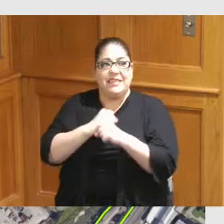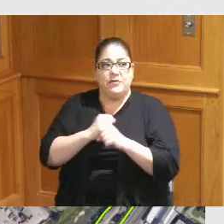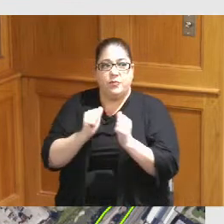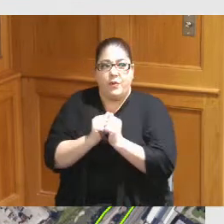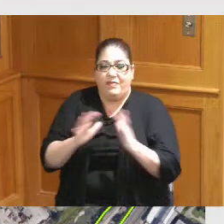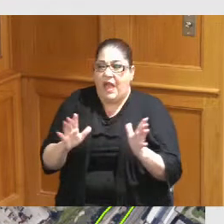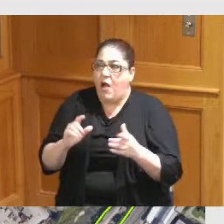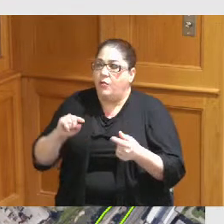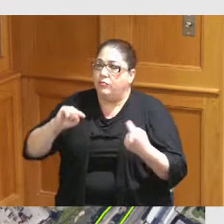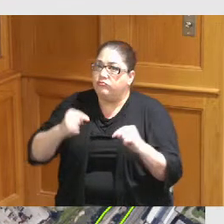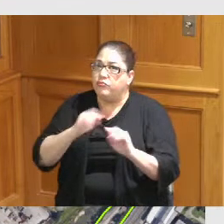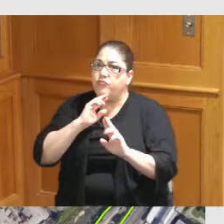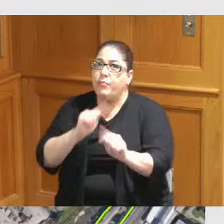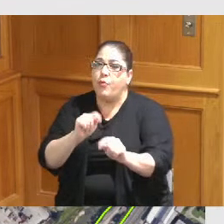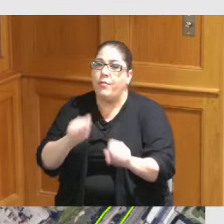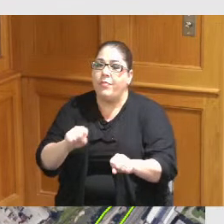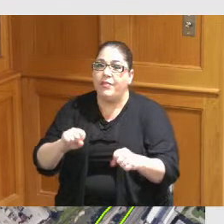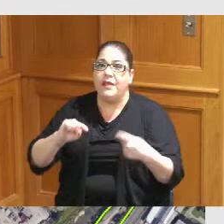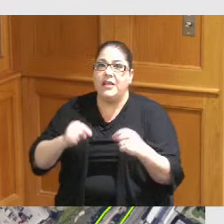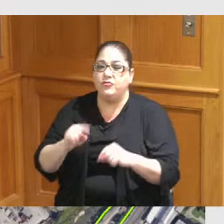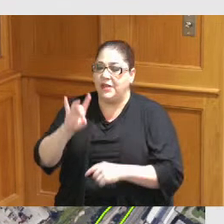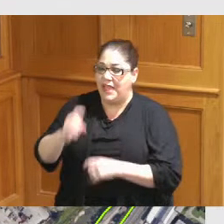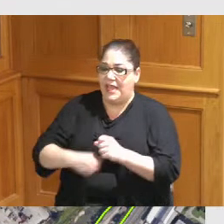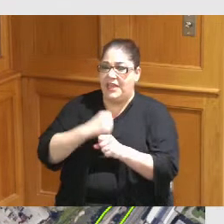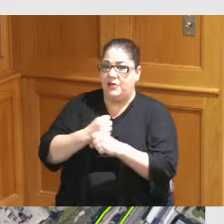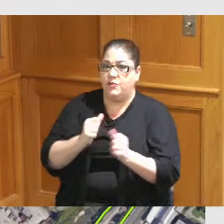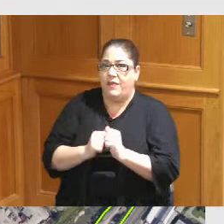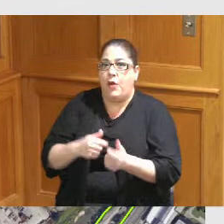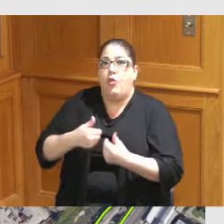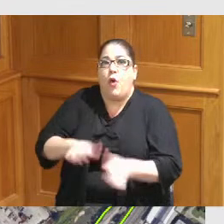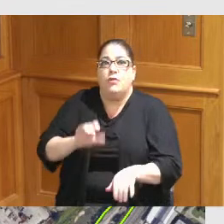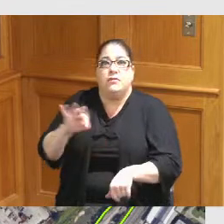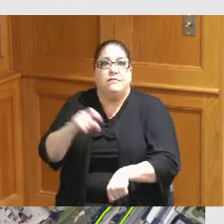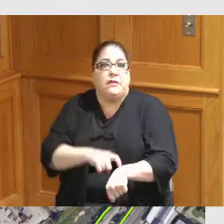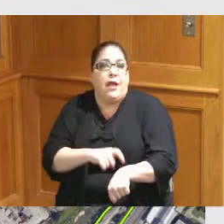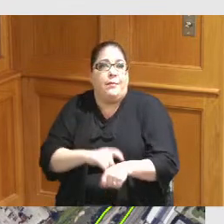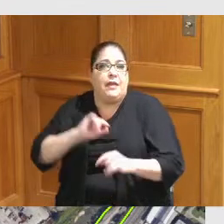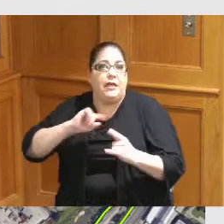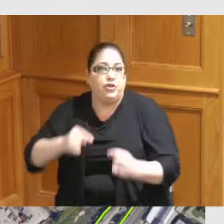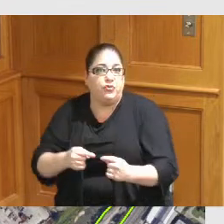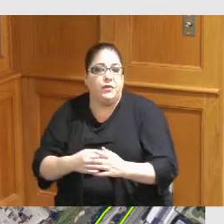recordable injury eight years without a lost time injury and safety and the well-being of